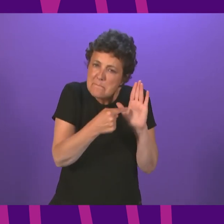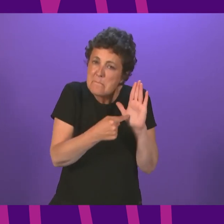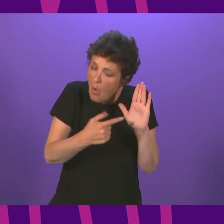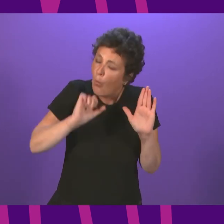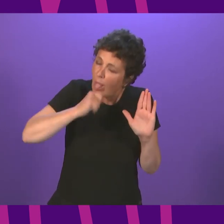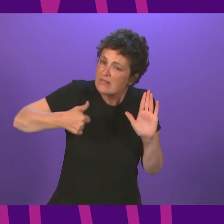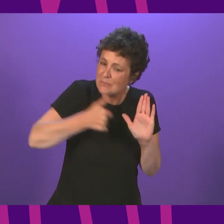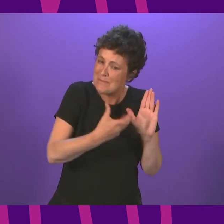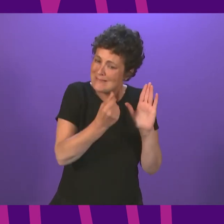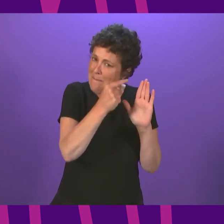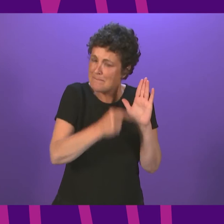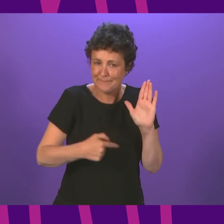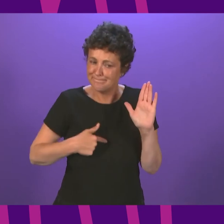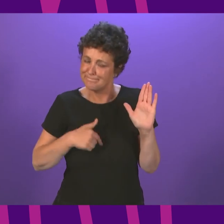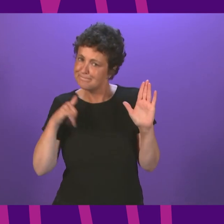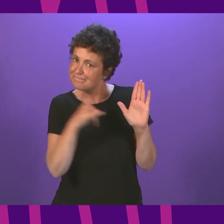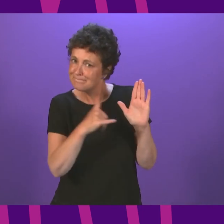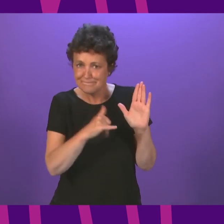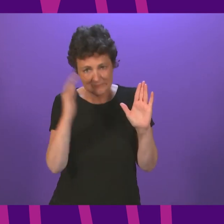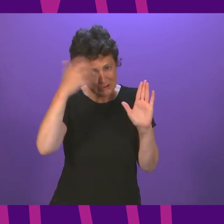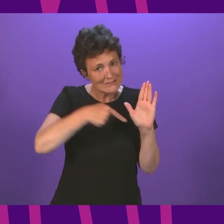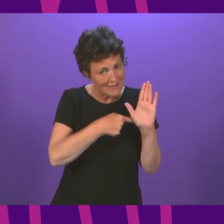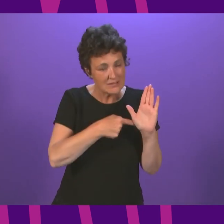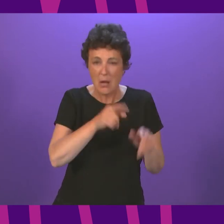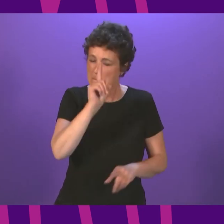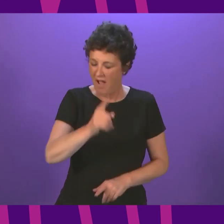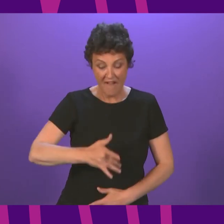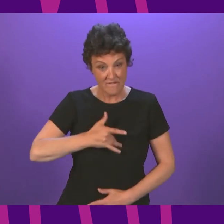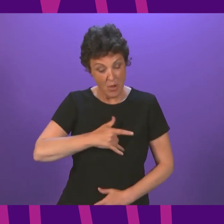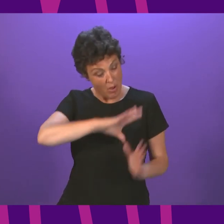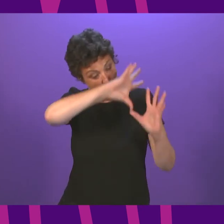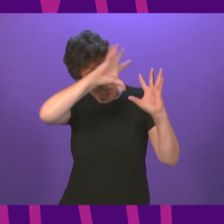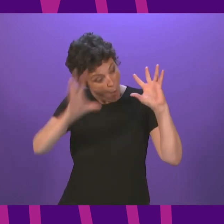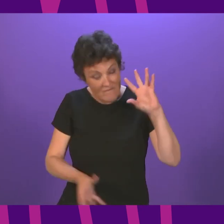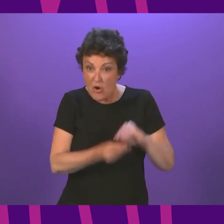No one could have anticipated the length or depth of the pandemic or the tragic loss of